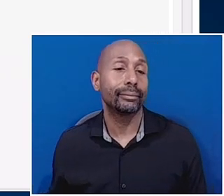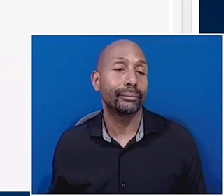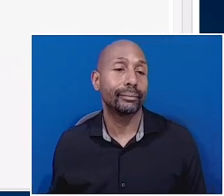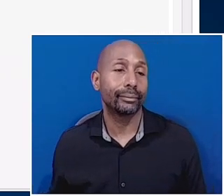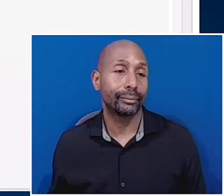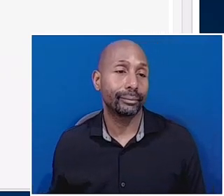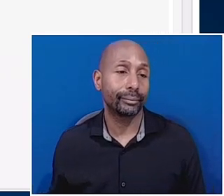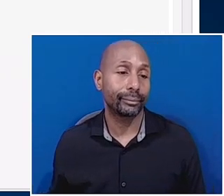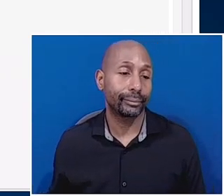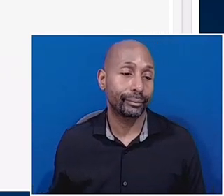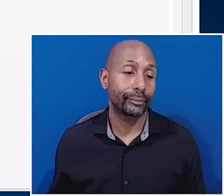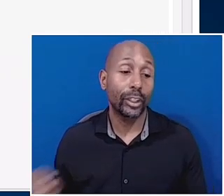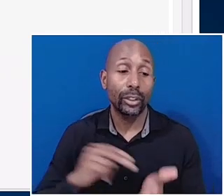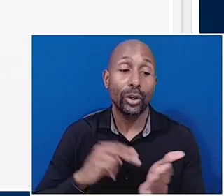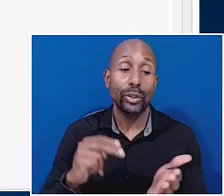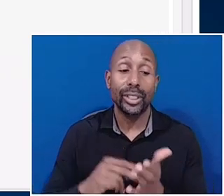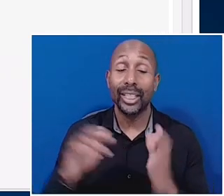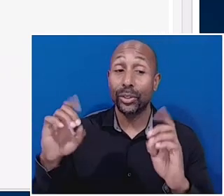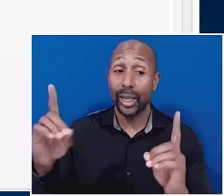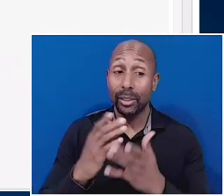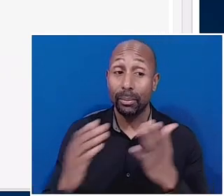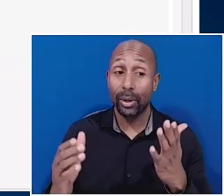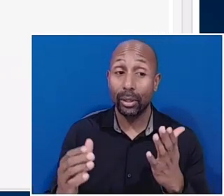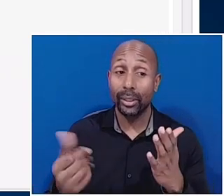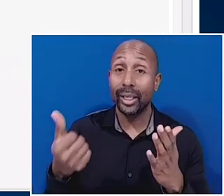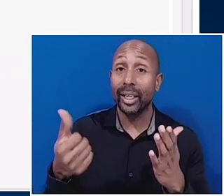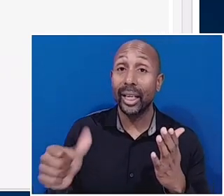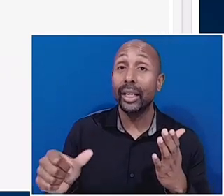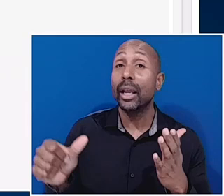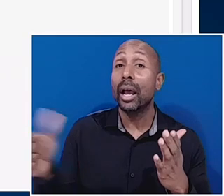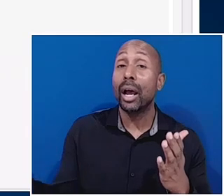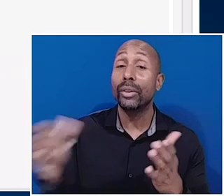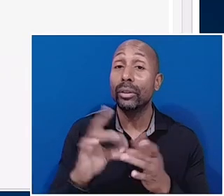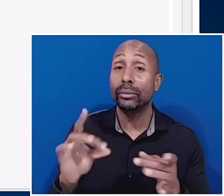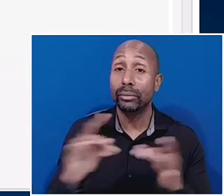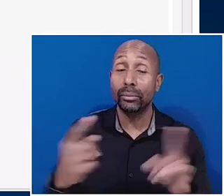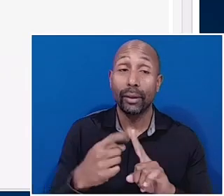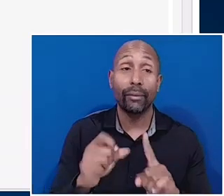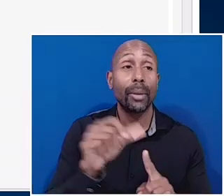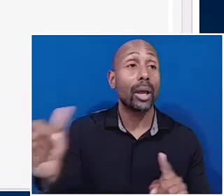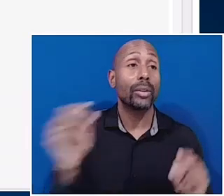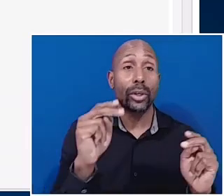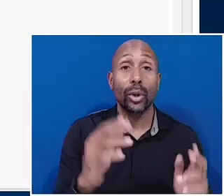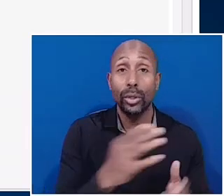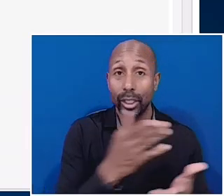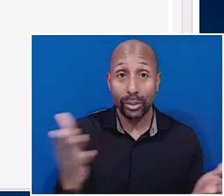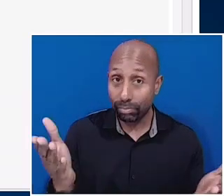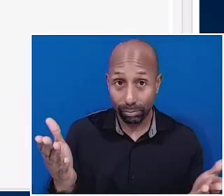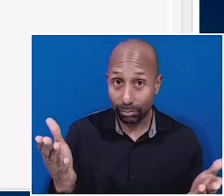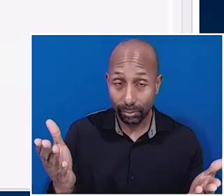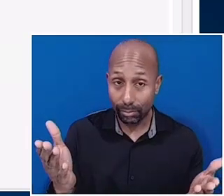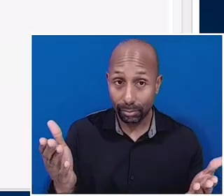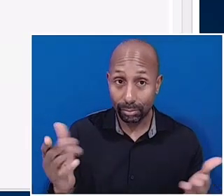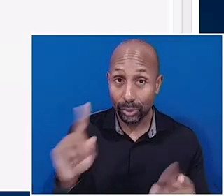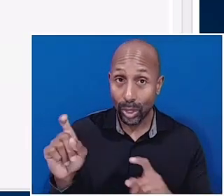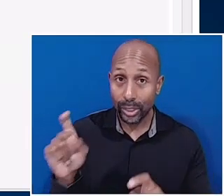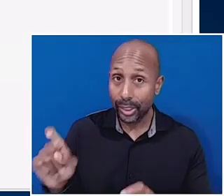comments? Other comments here that other negotiators would like to make or questions they would like to ask of Amy?